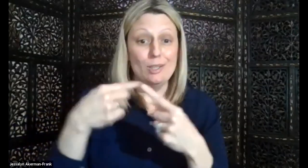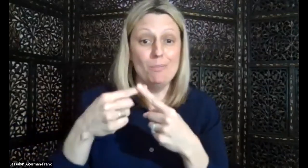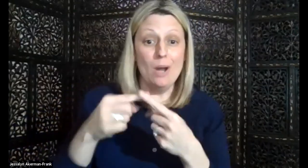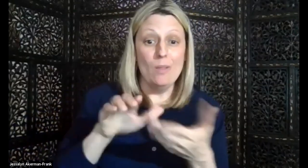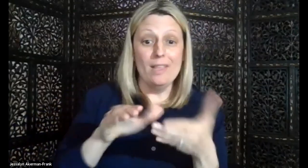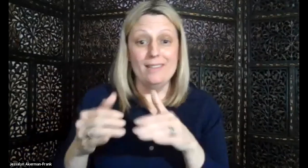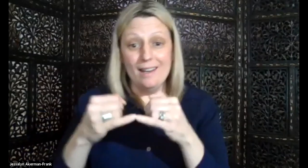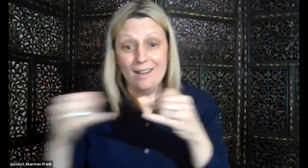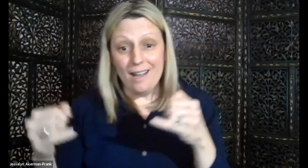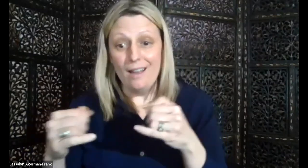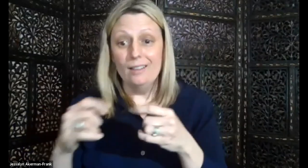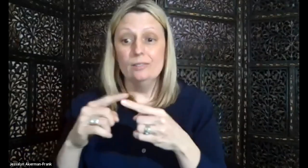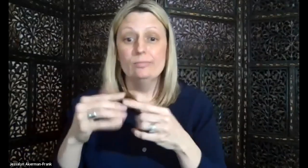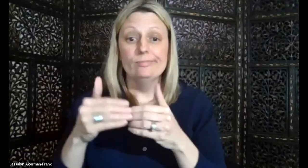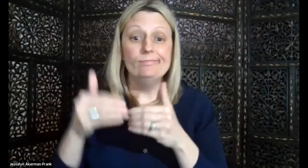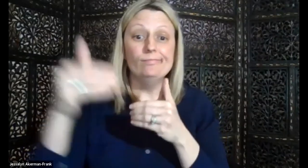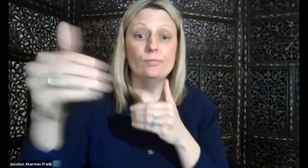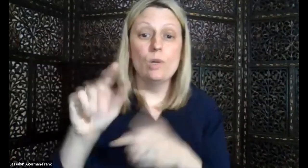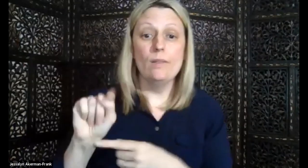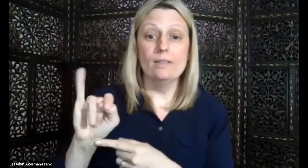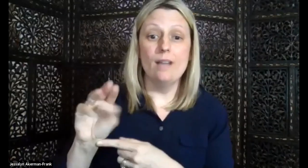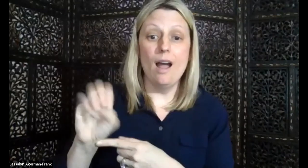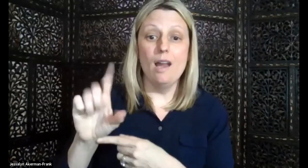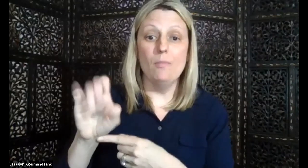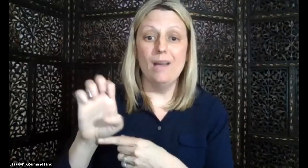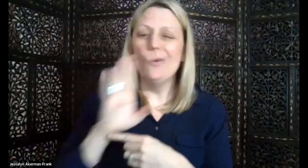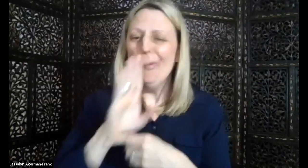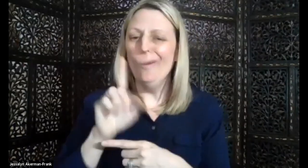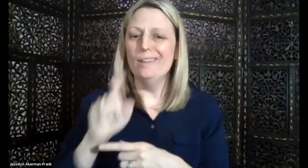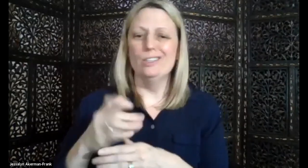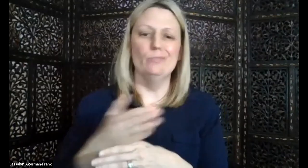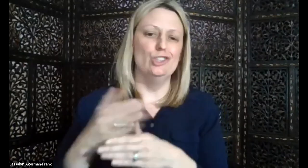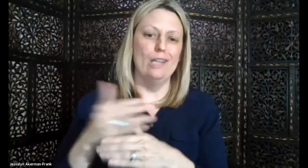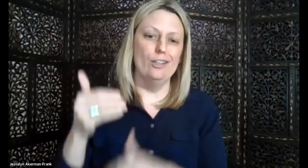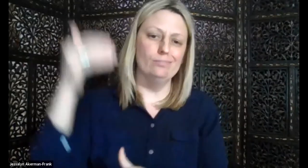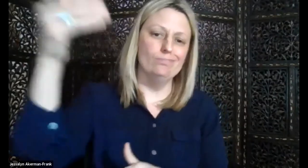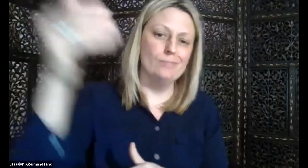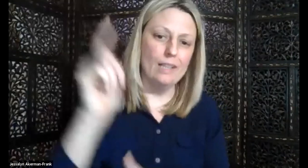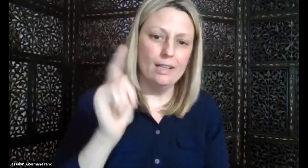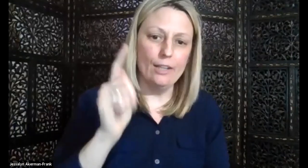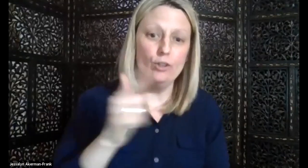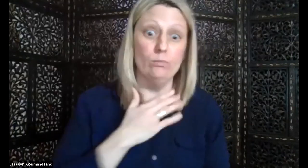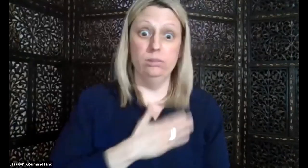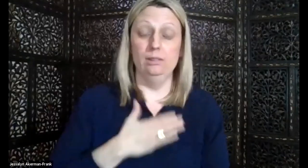very sensitive information. You need to -- they will not call you, so more information about